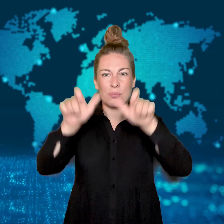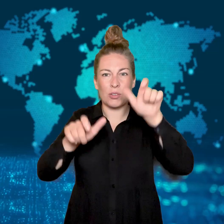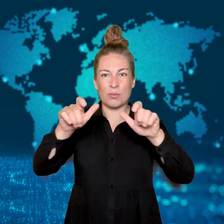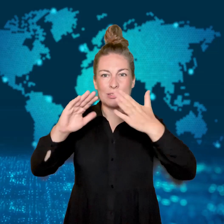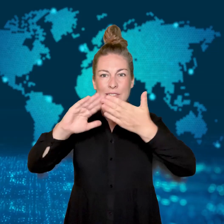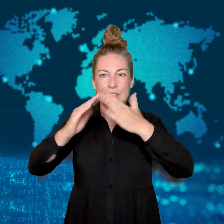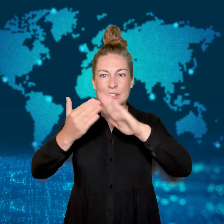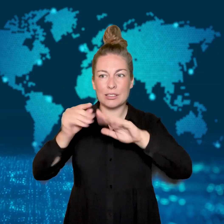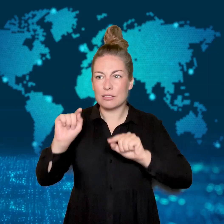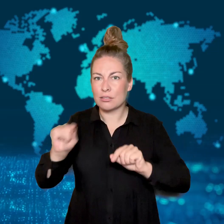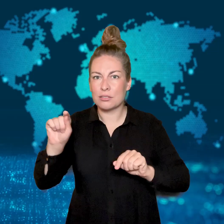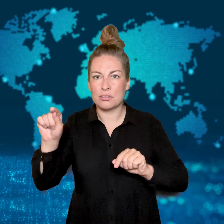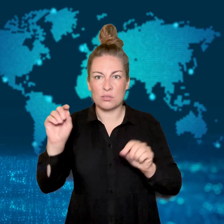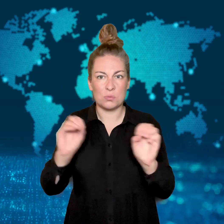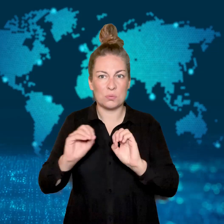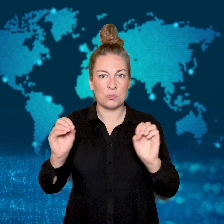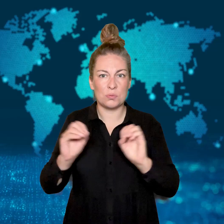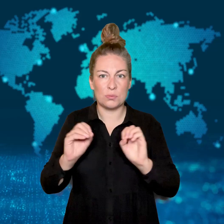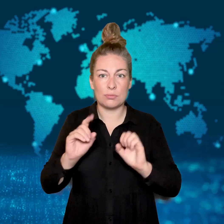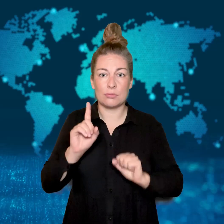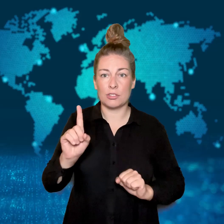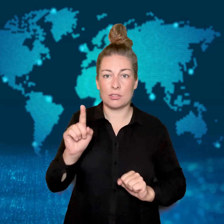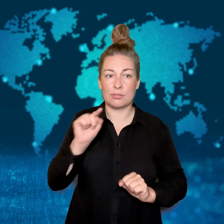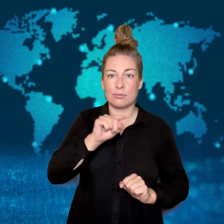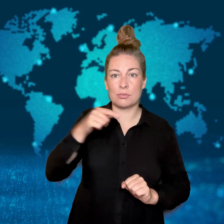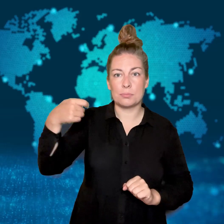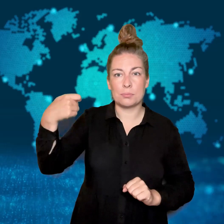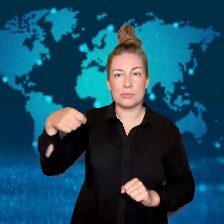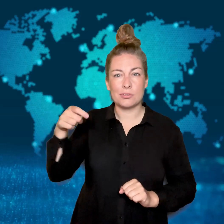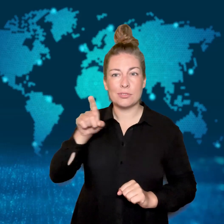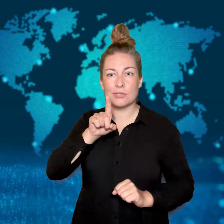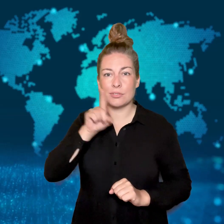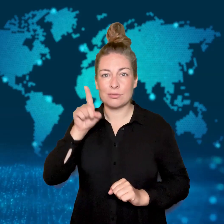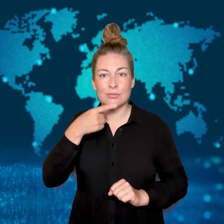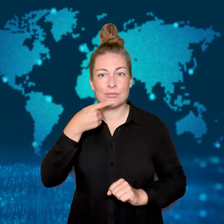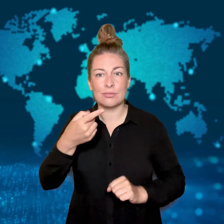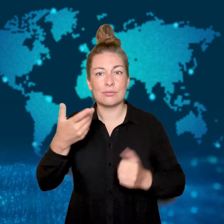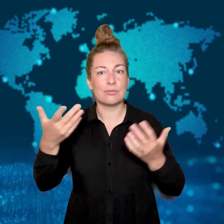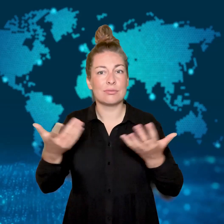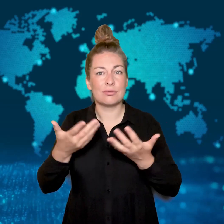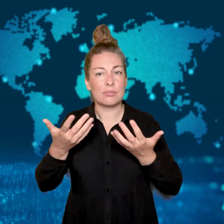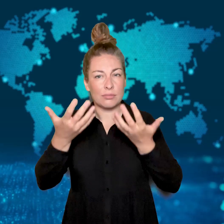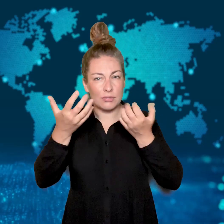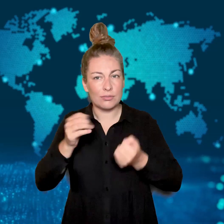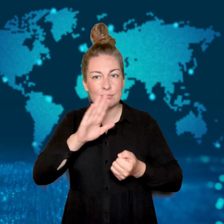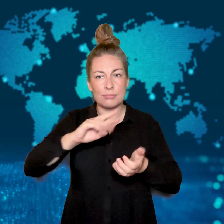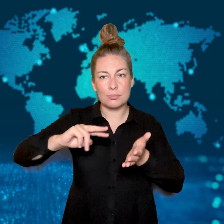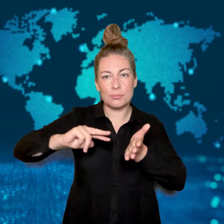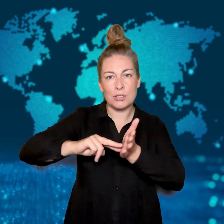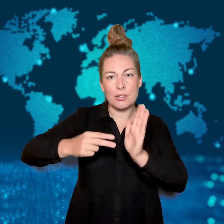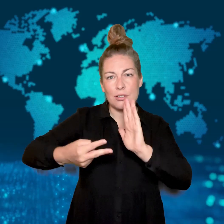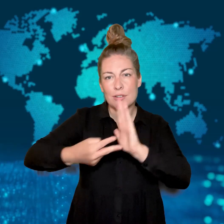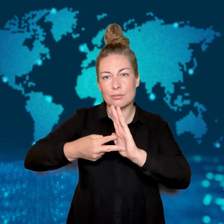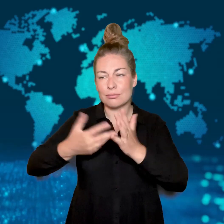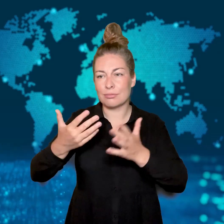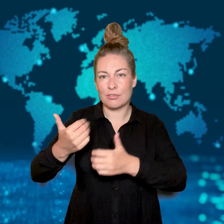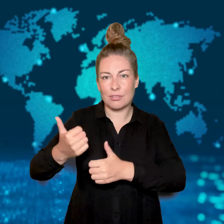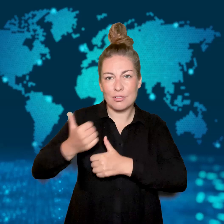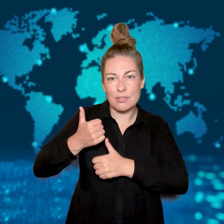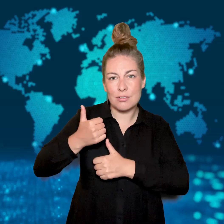be "stalled" to many, since no major settlements had been recaptured.